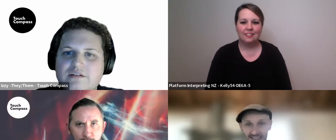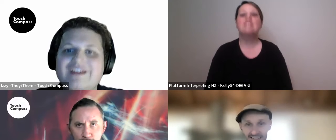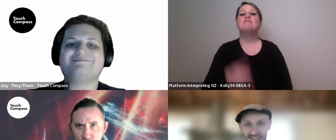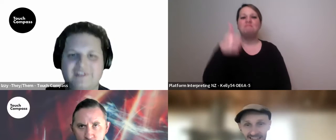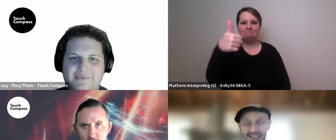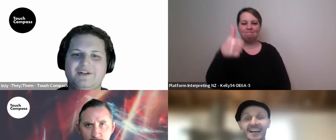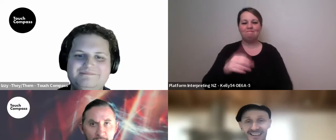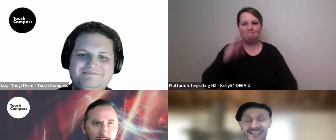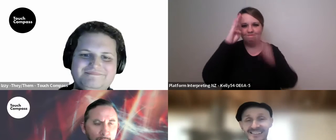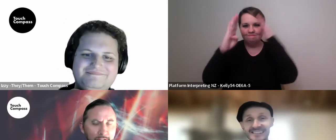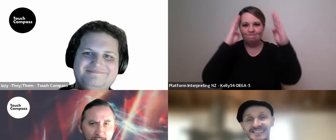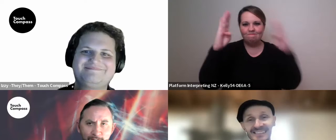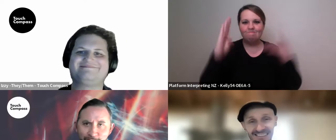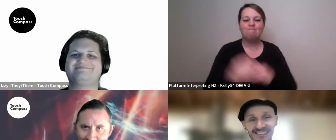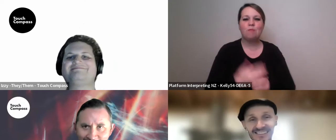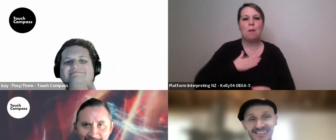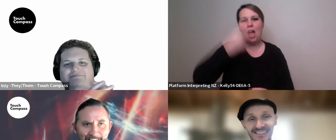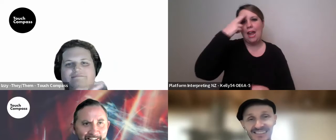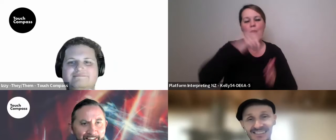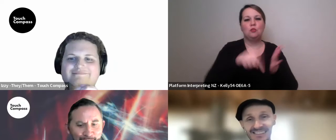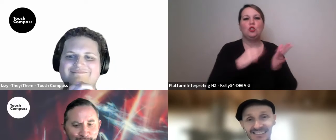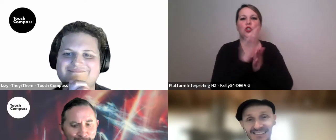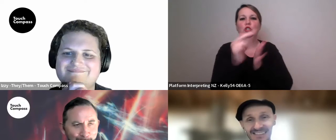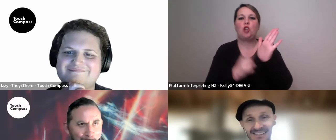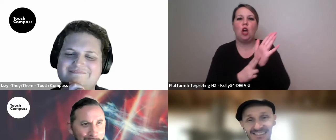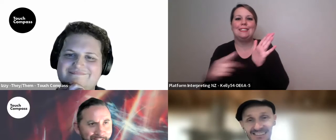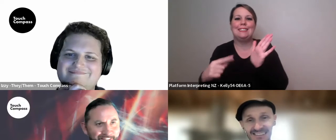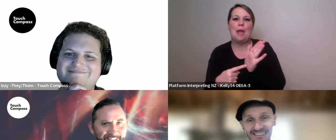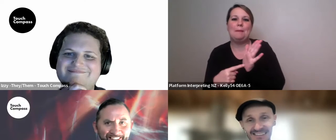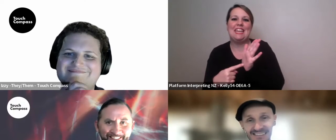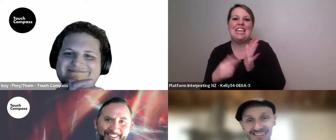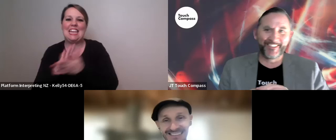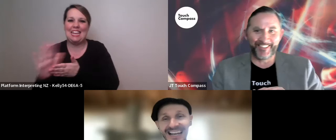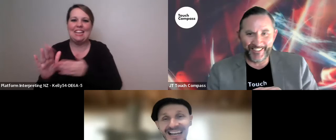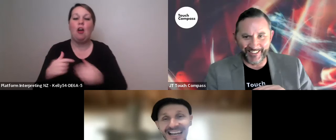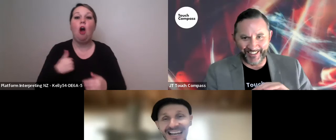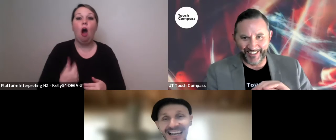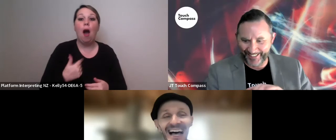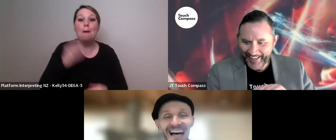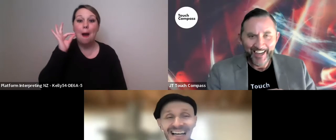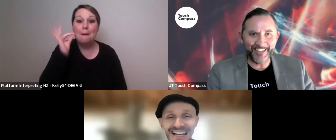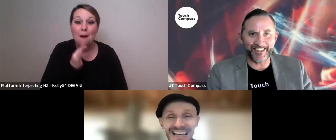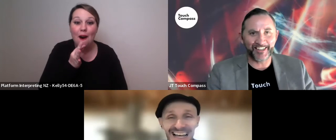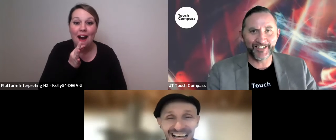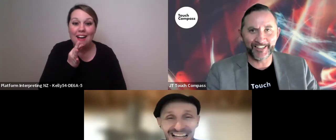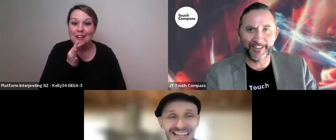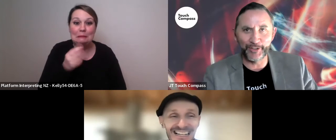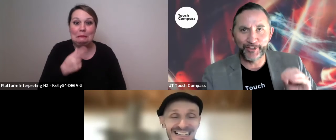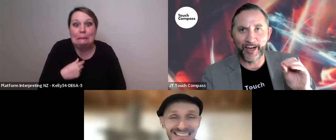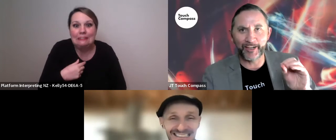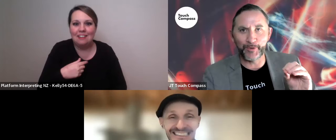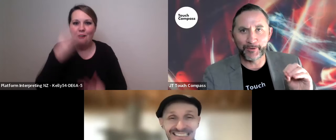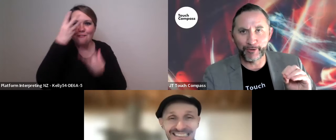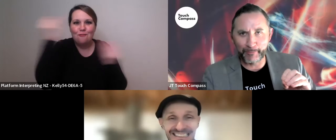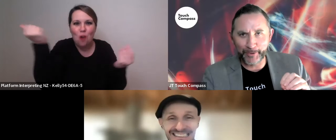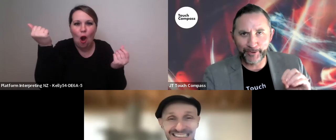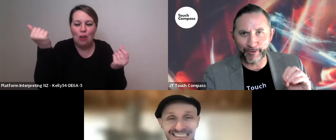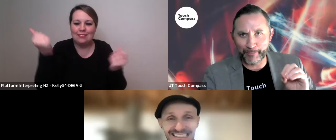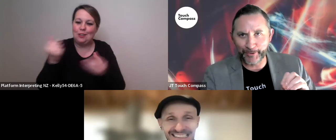Kia ora tatou Jon Tamihere-Kemeys ahau. uh I forgot to turn my mic on it's like - it's like are you on? You're on mute you're on mute